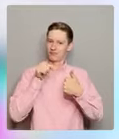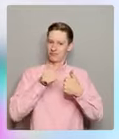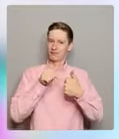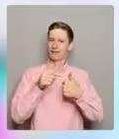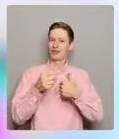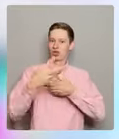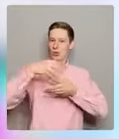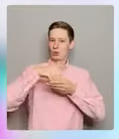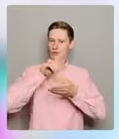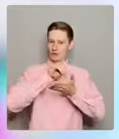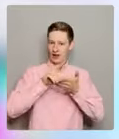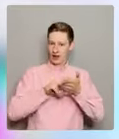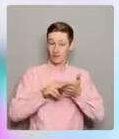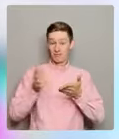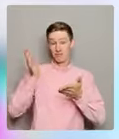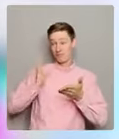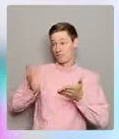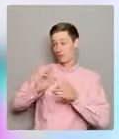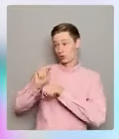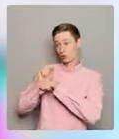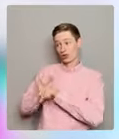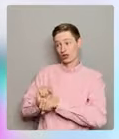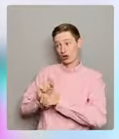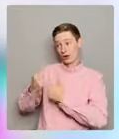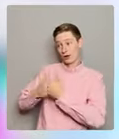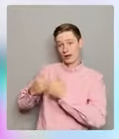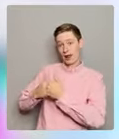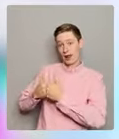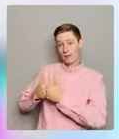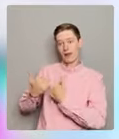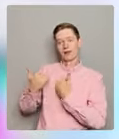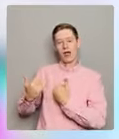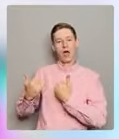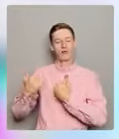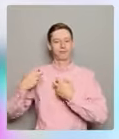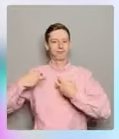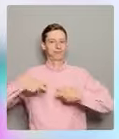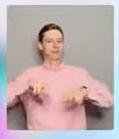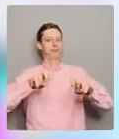But in the last few years, that focus has kind of shifted from traditional gaming platforms to this unique landscape of VR.